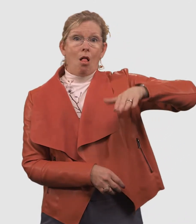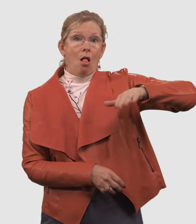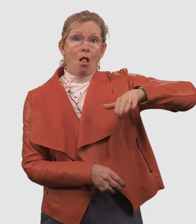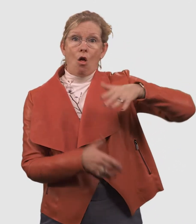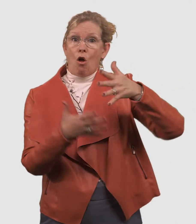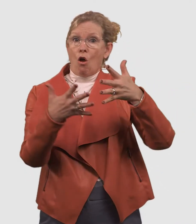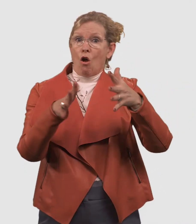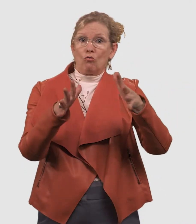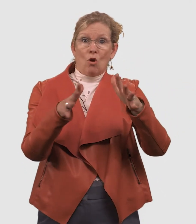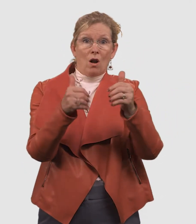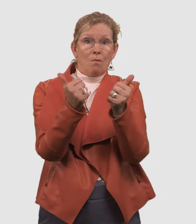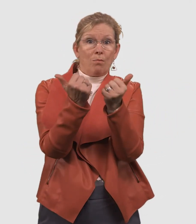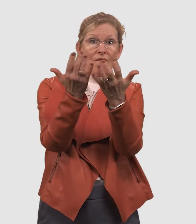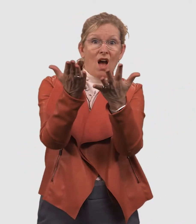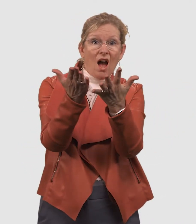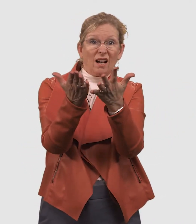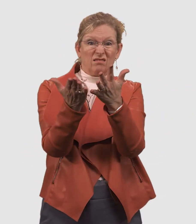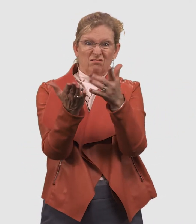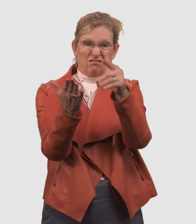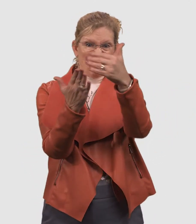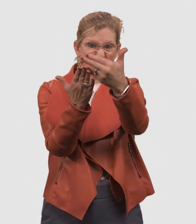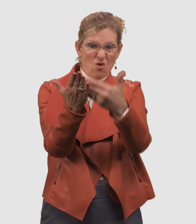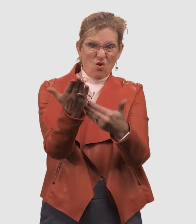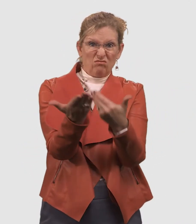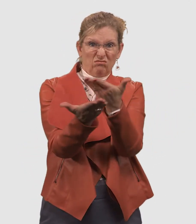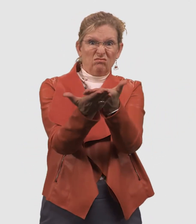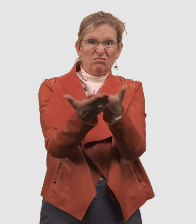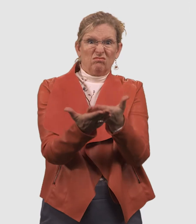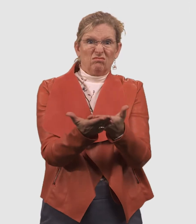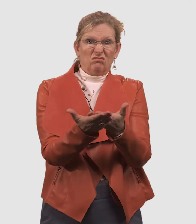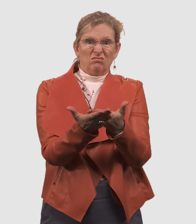if you have not already provided such documentation.